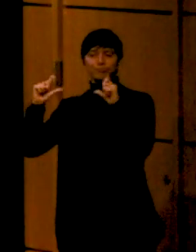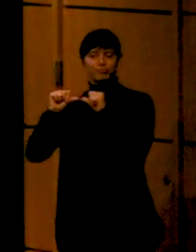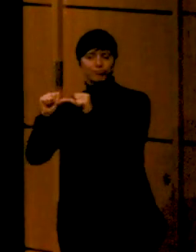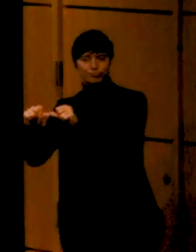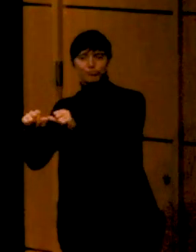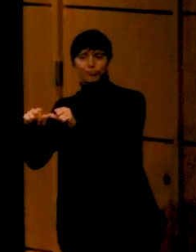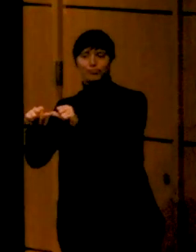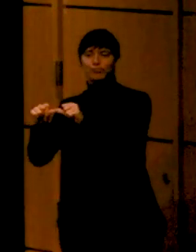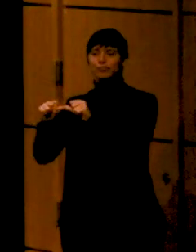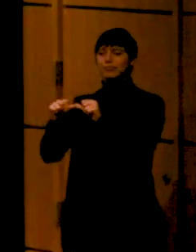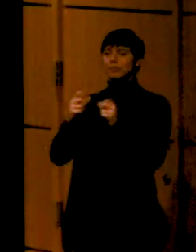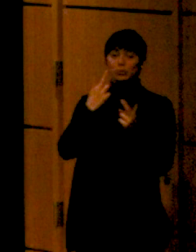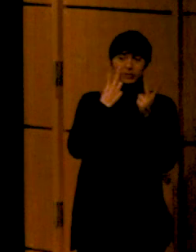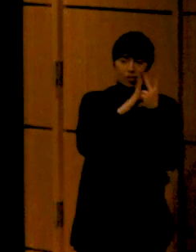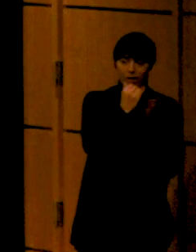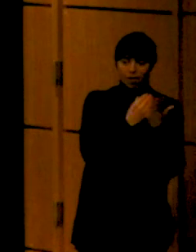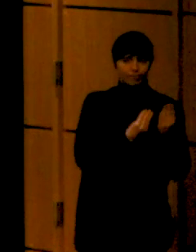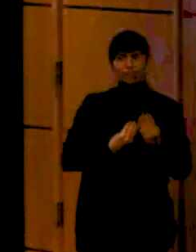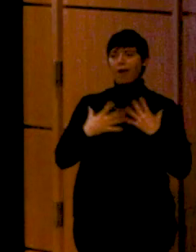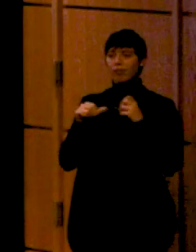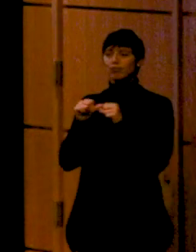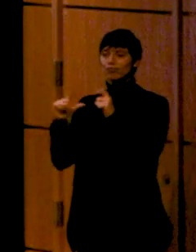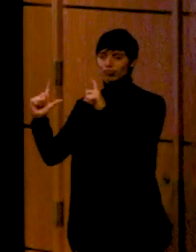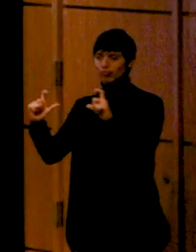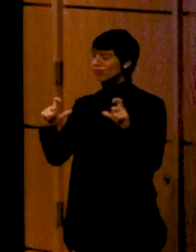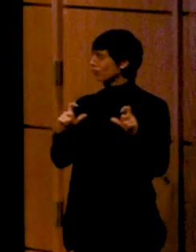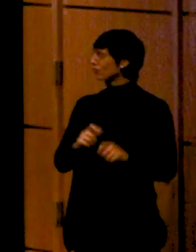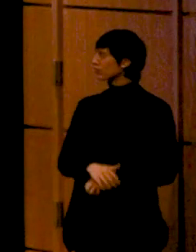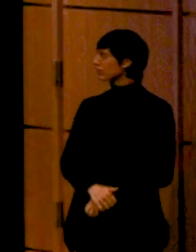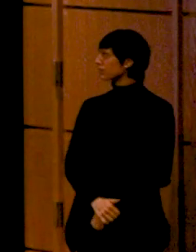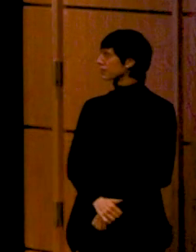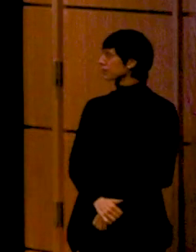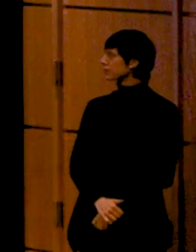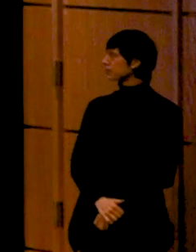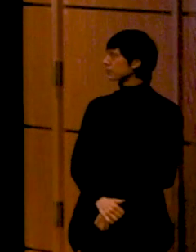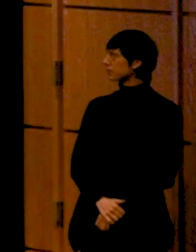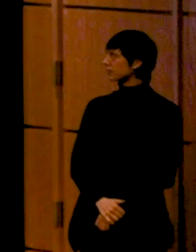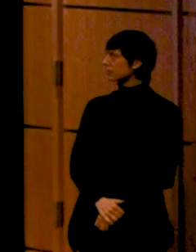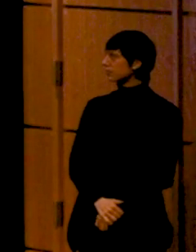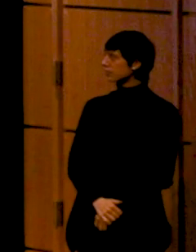he sees there.